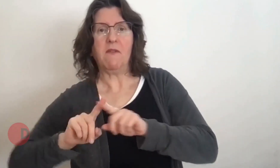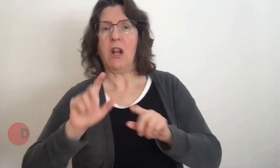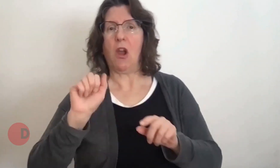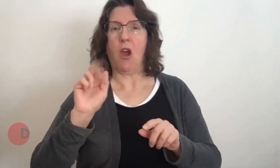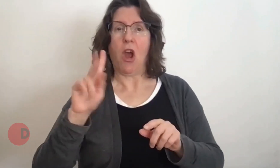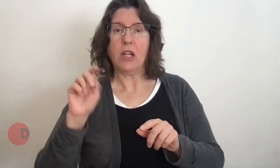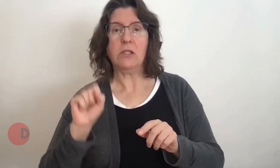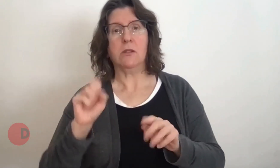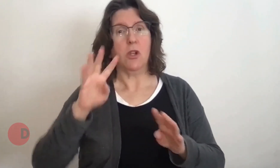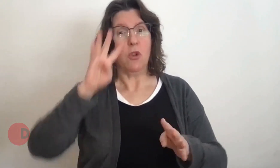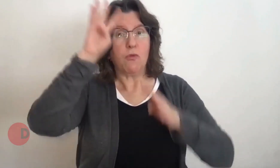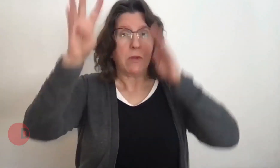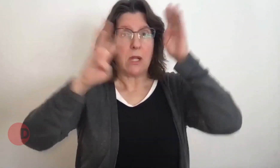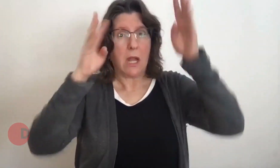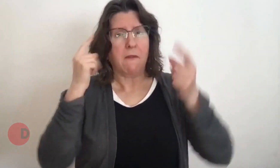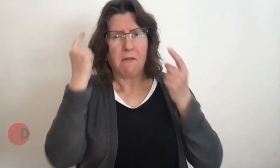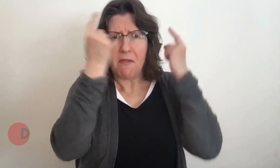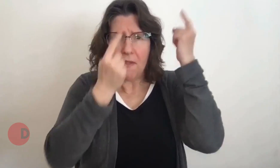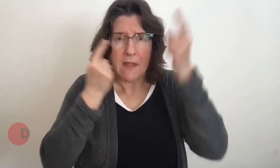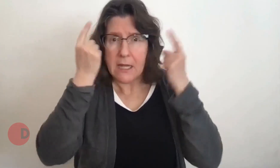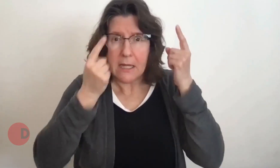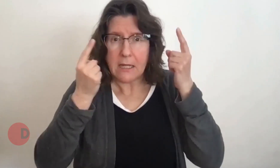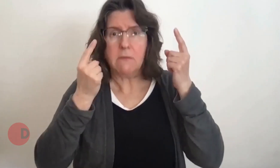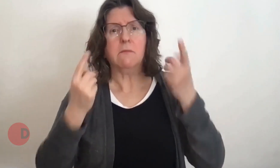Deaf Education programs.